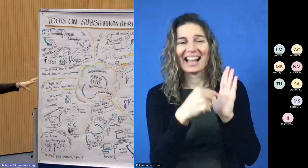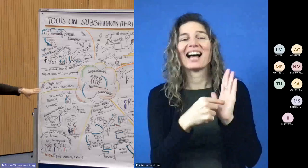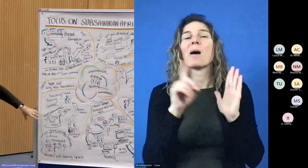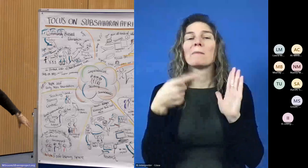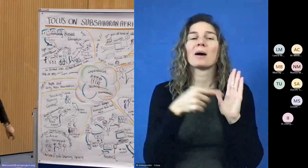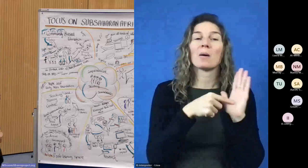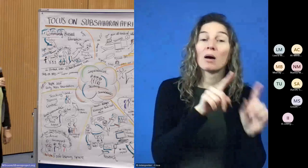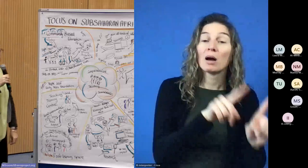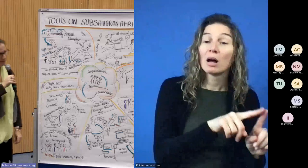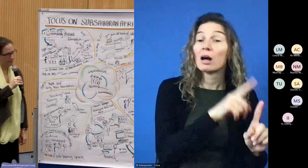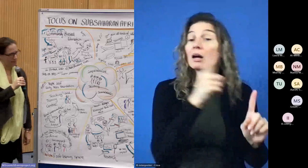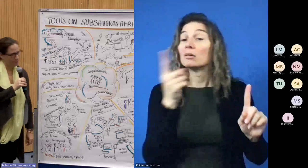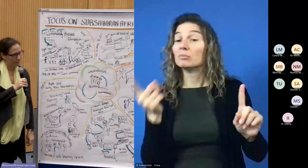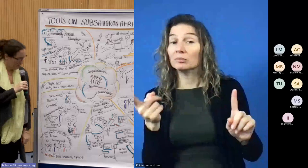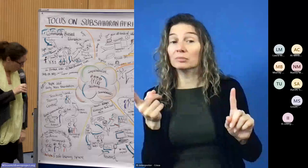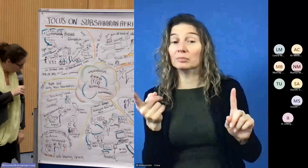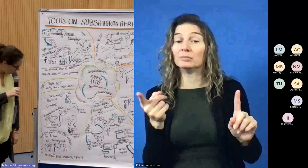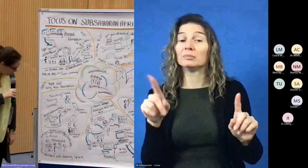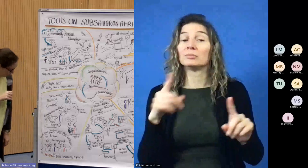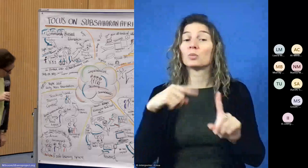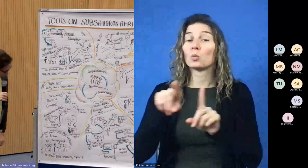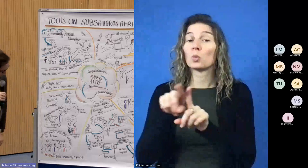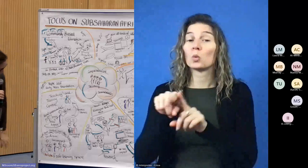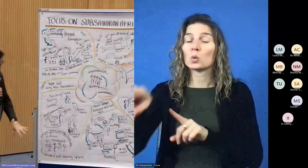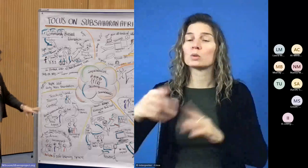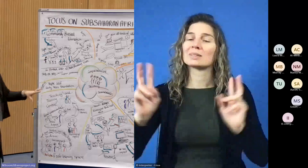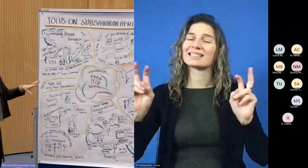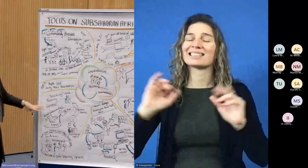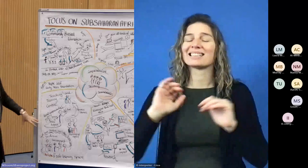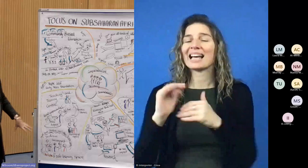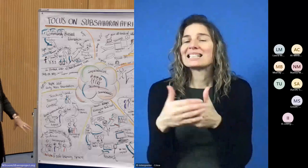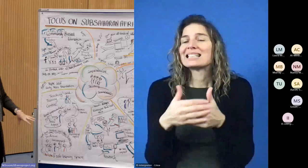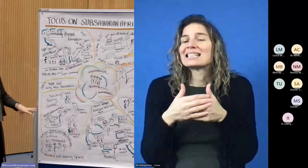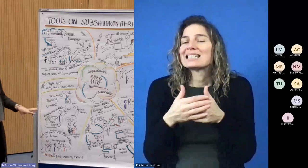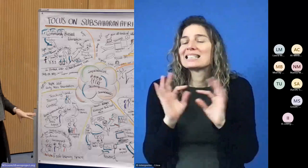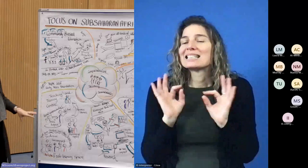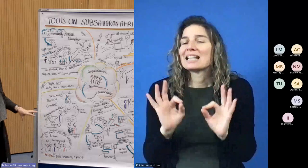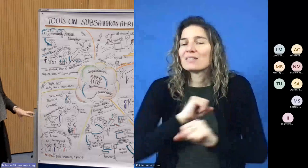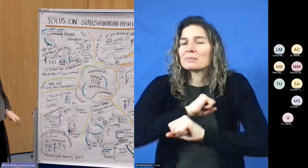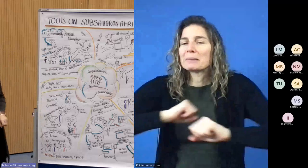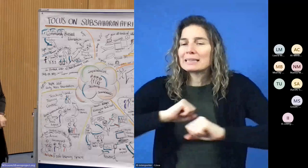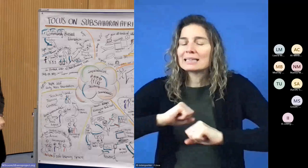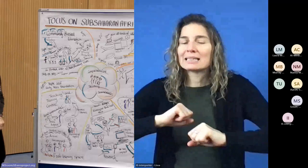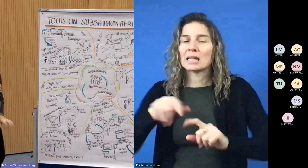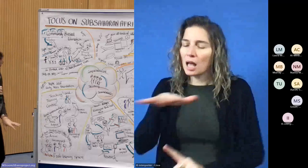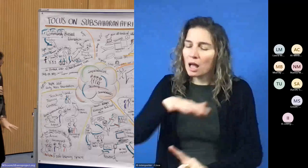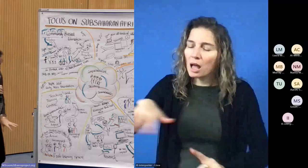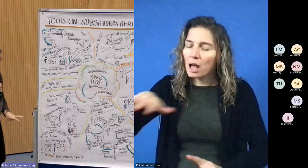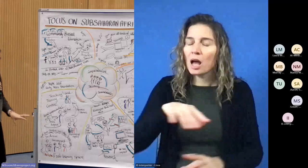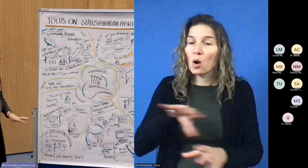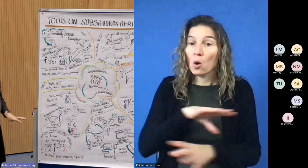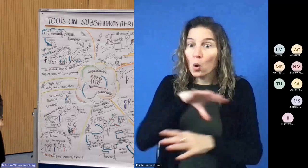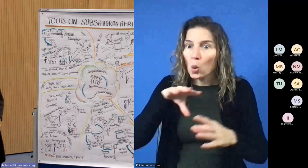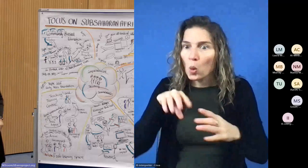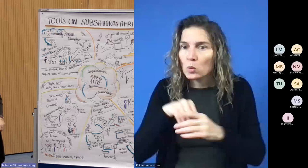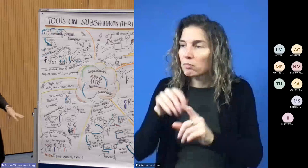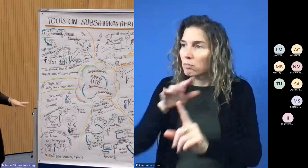we heard about safe spaces. Holistic inclusive environments where children and young people,